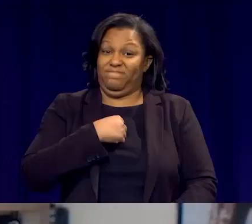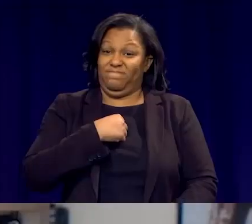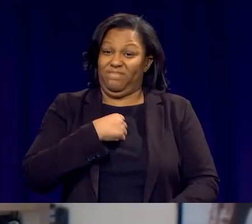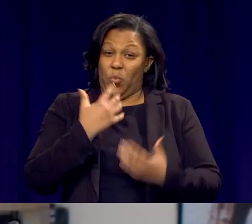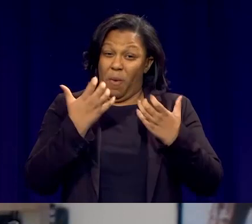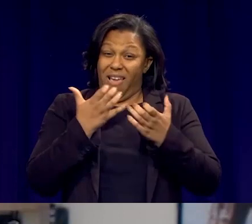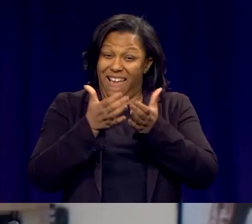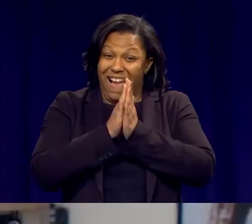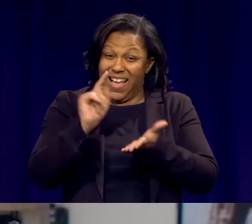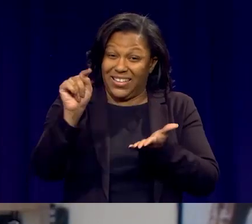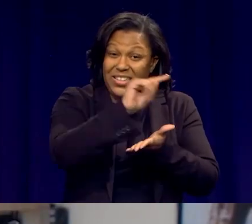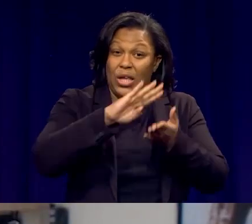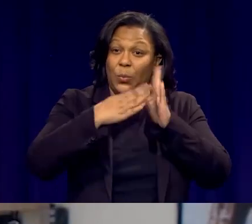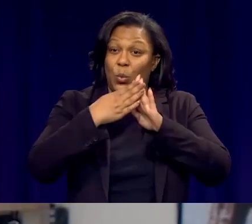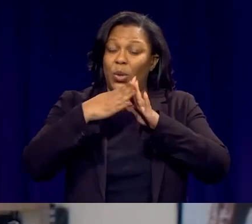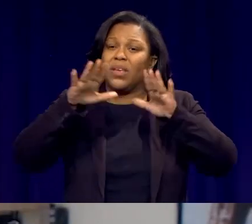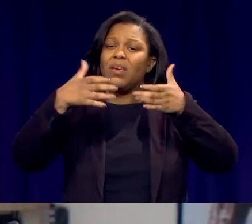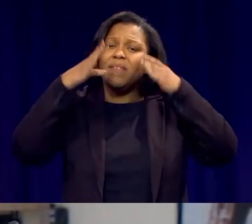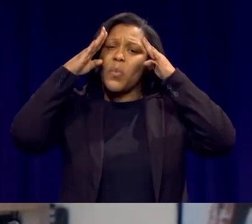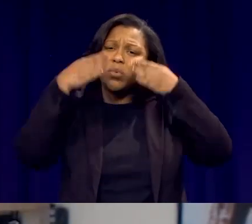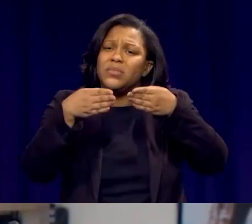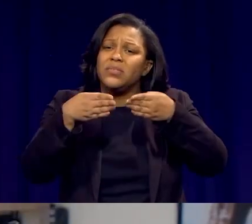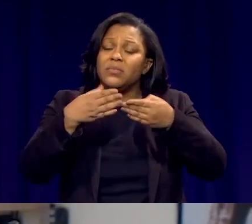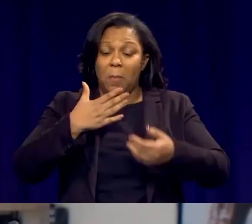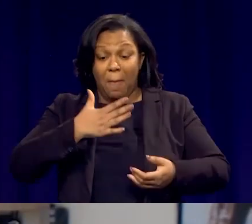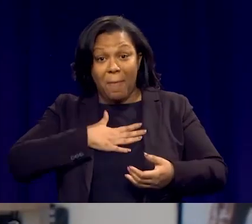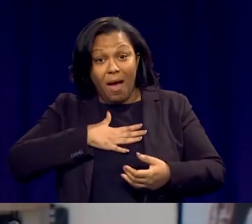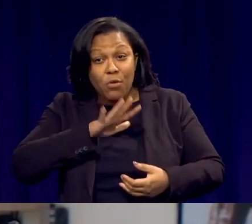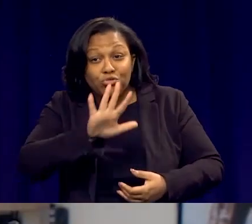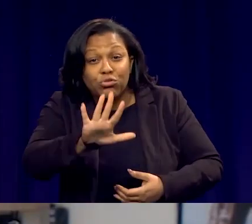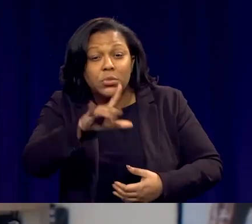Lance: I would ask community members to focus on compassion,